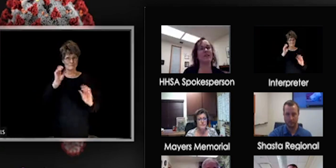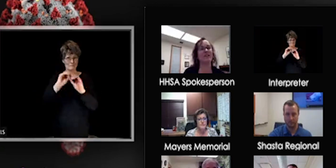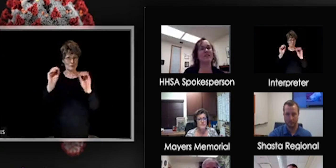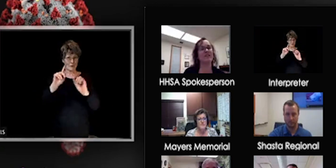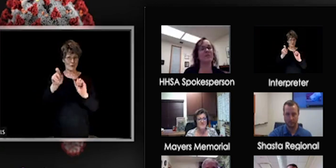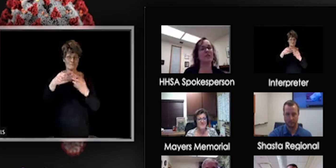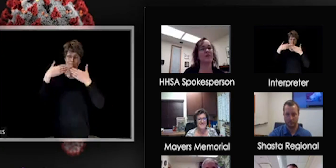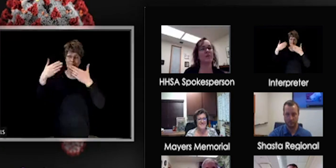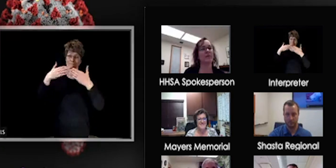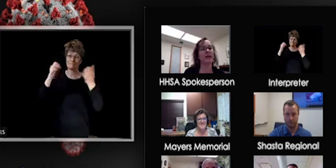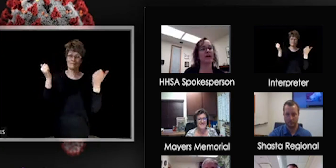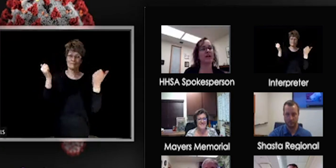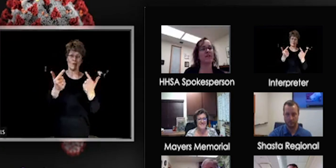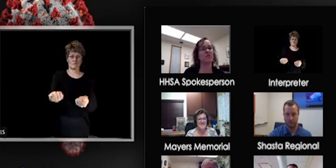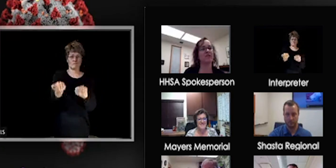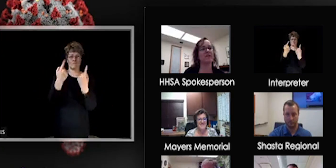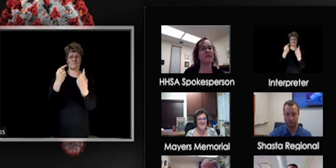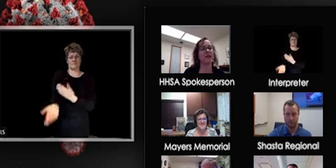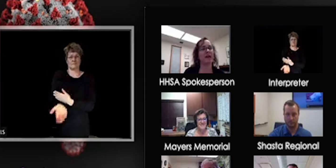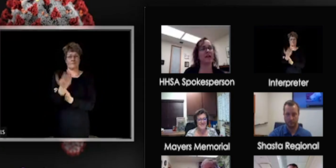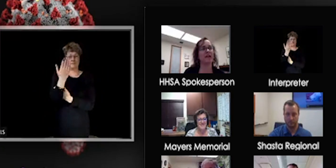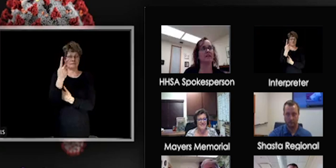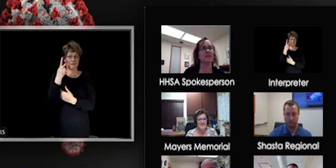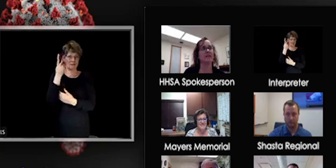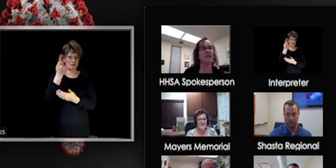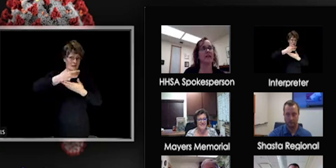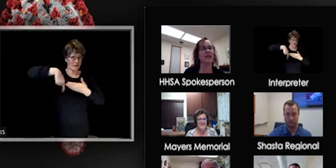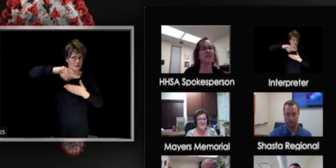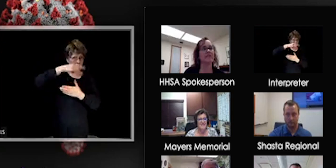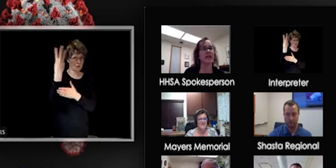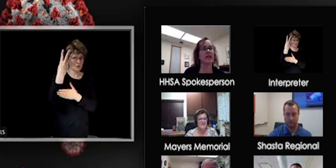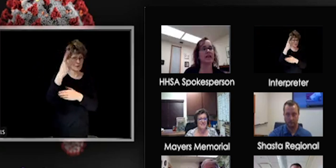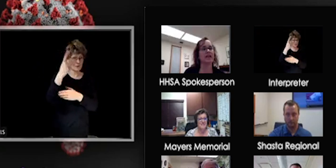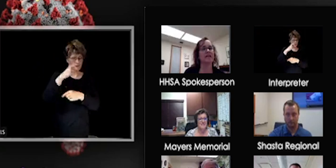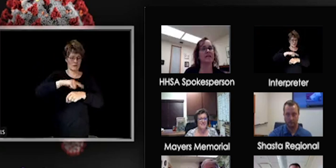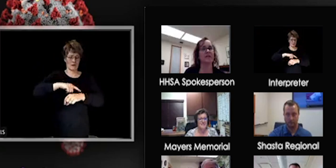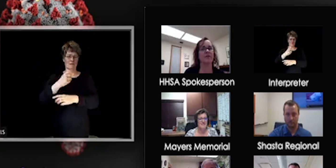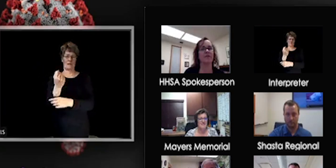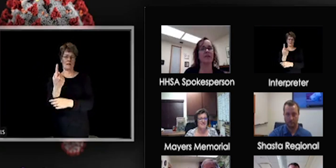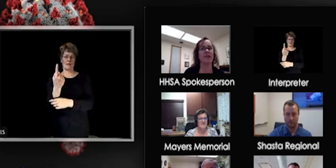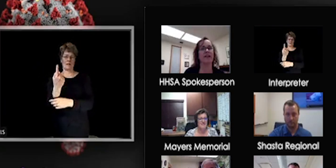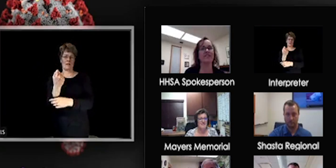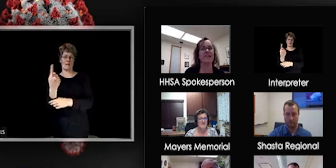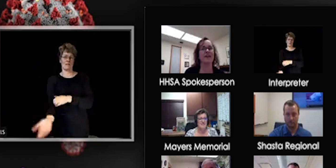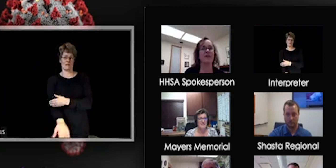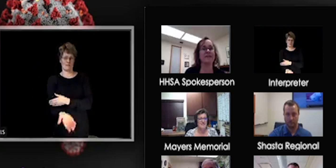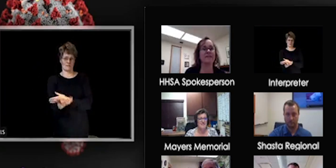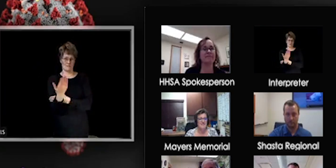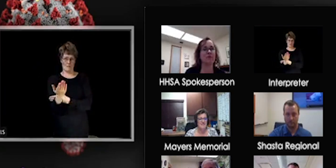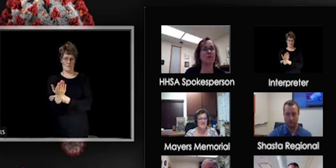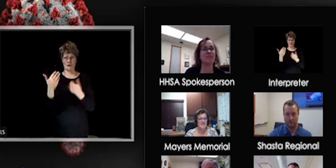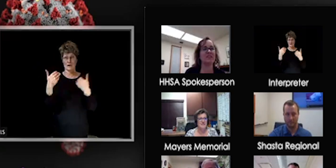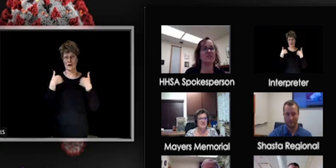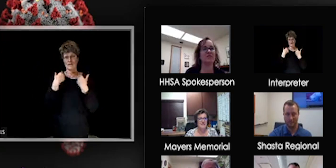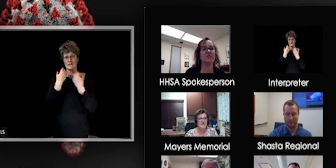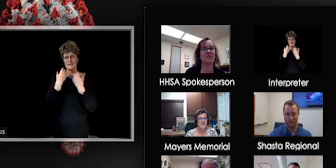for being here this morning. We’ll be back next Wednesday at 11 a.m. and everybody have a safe and healthy week. We’ll see you soon.